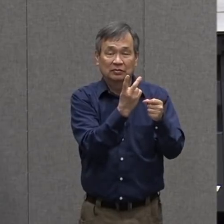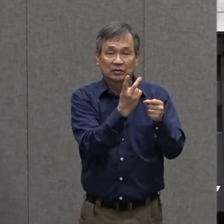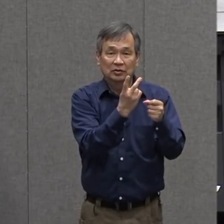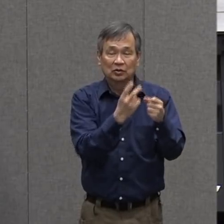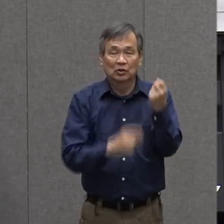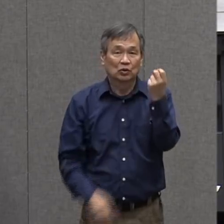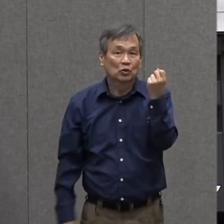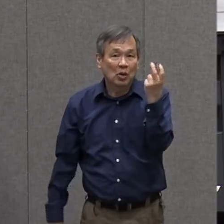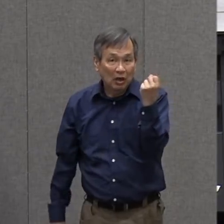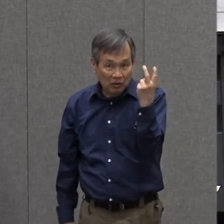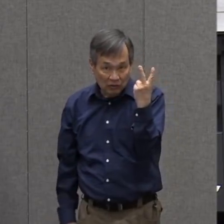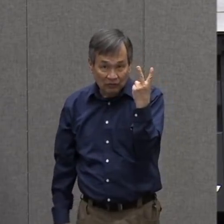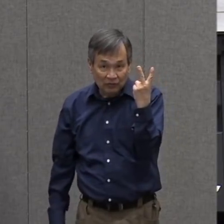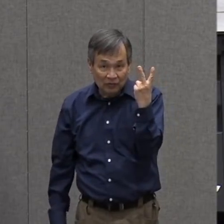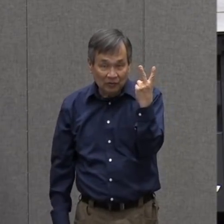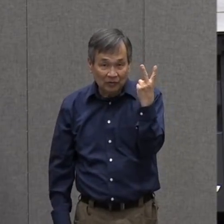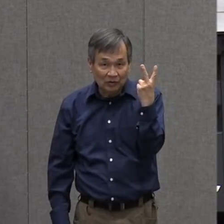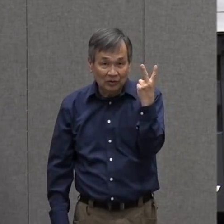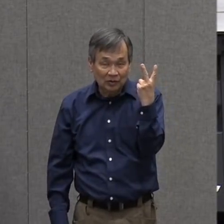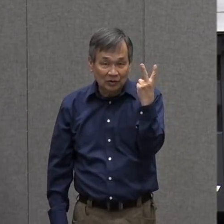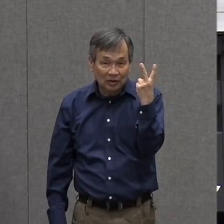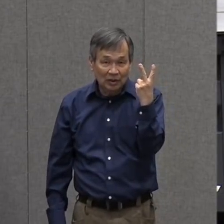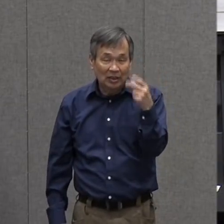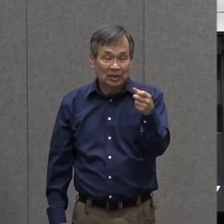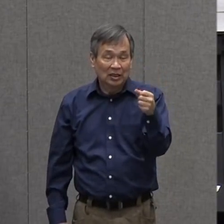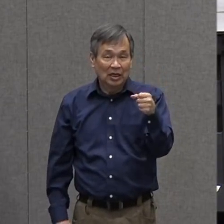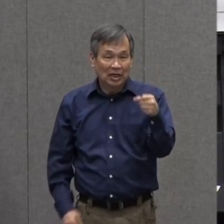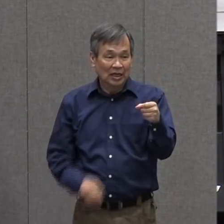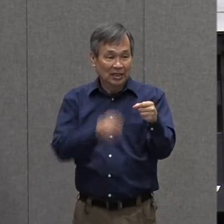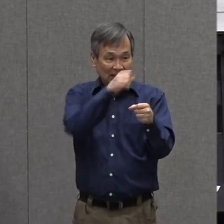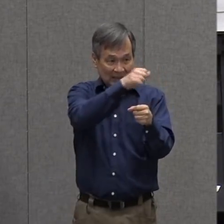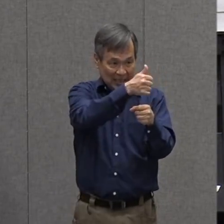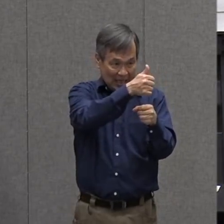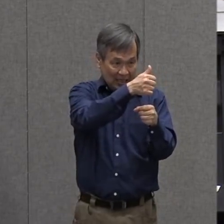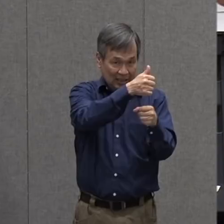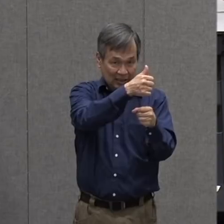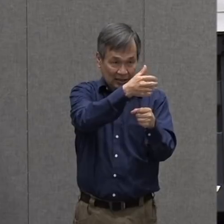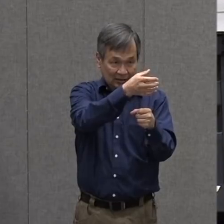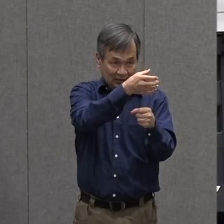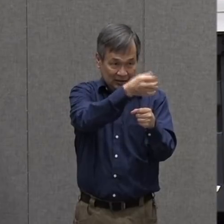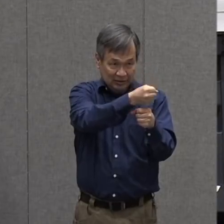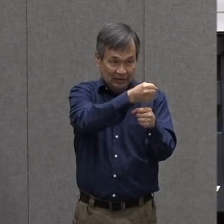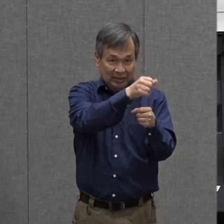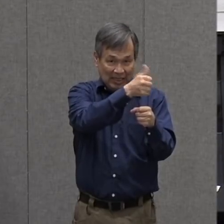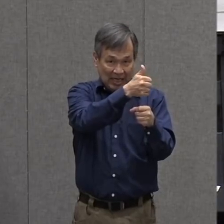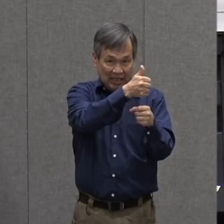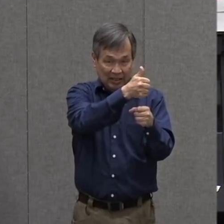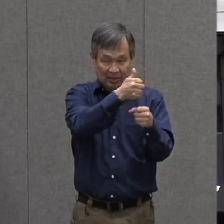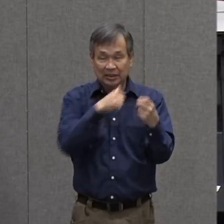I have 12, right? I have that bundle which is my 10 and two more 12.